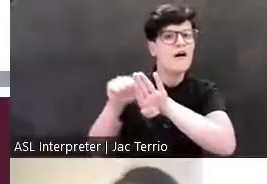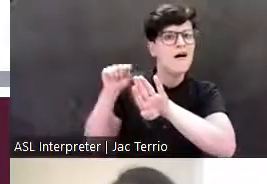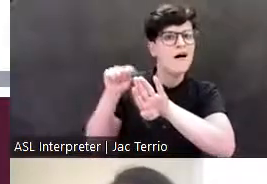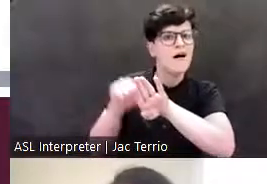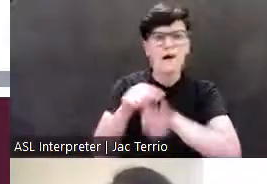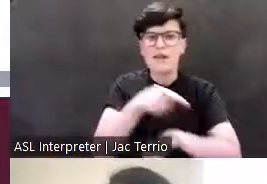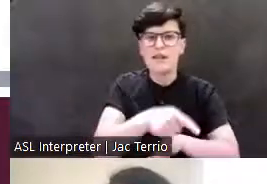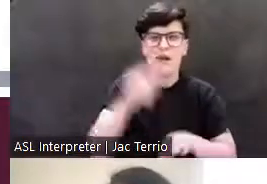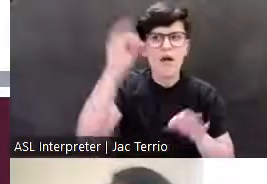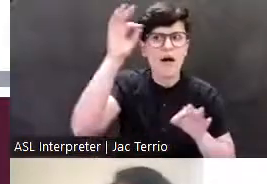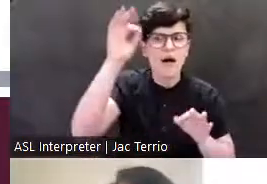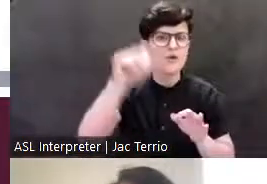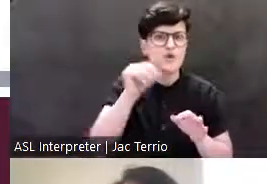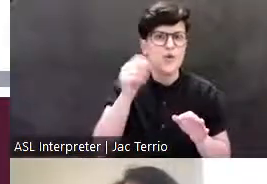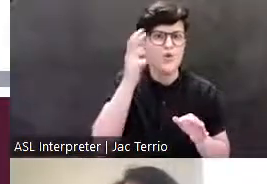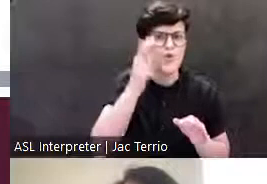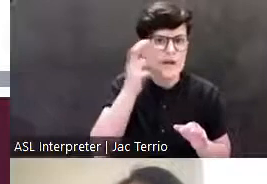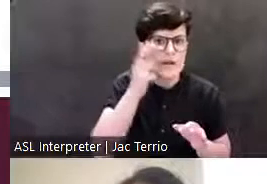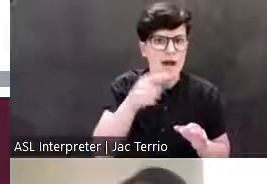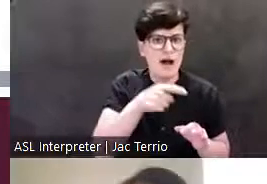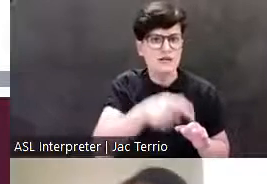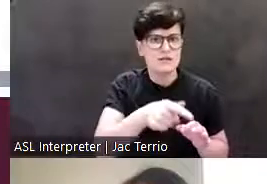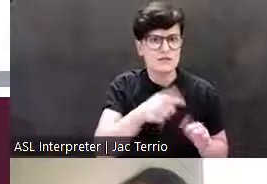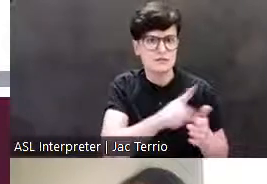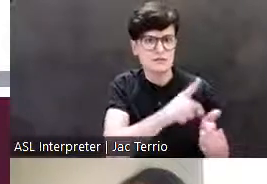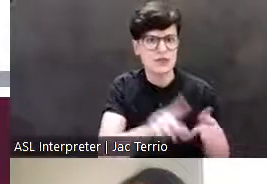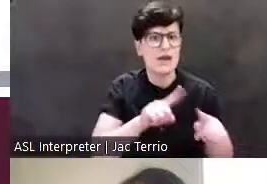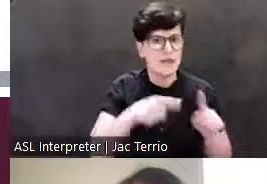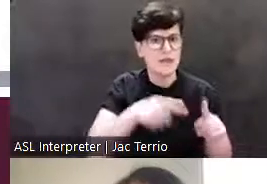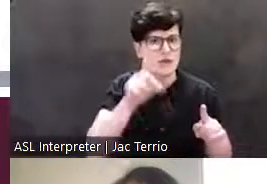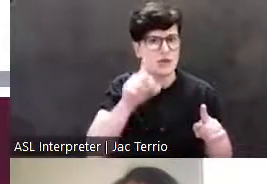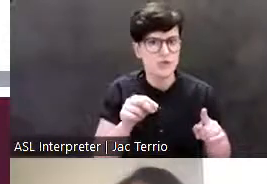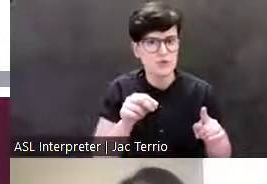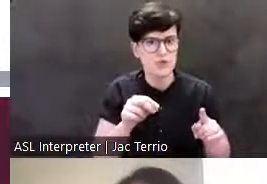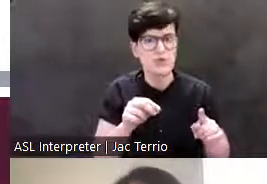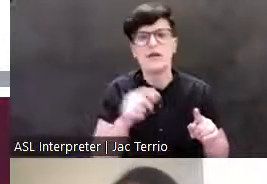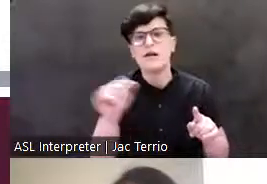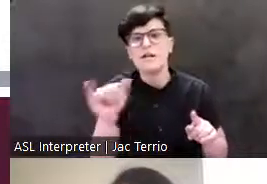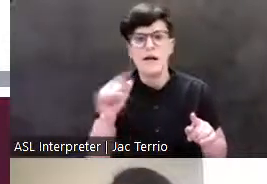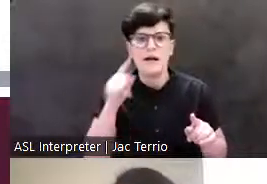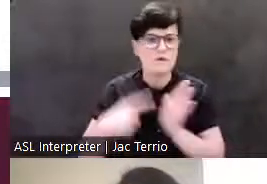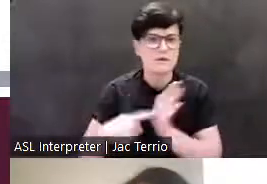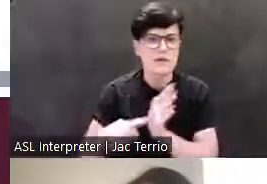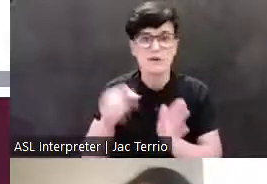That would be, for example, if a person needed some sort of a reasonable accommodation or